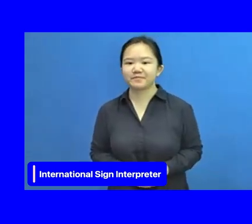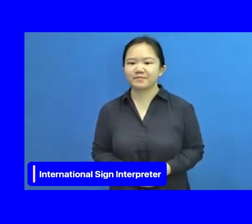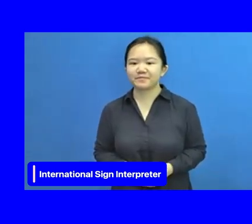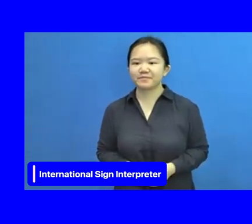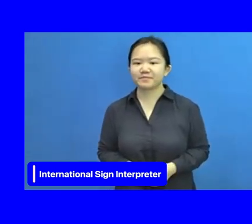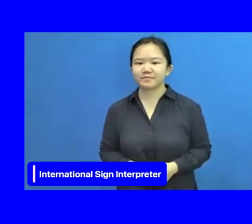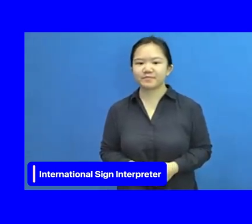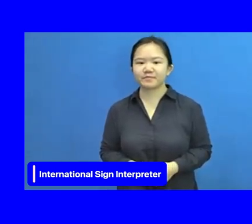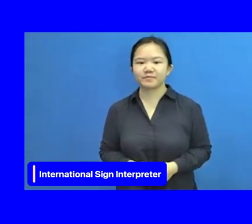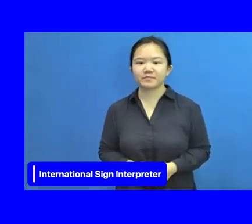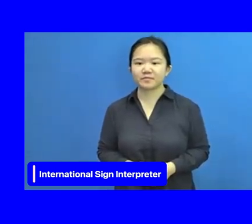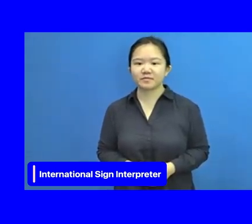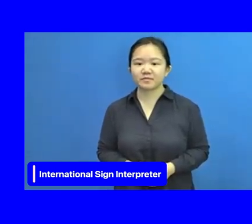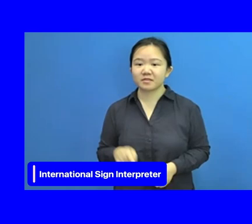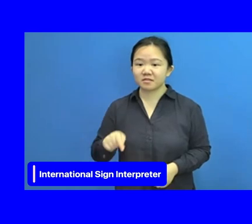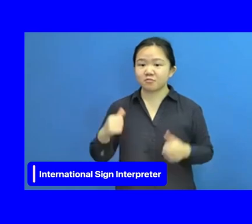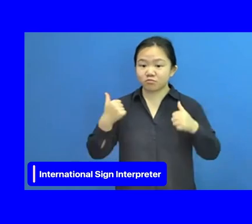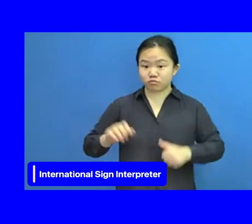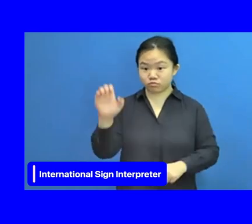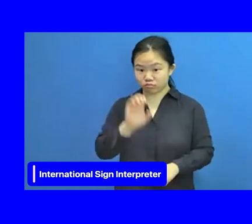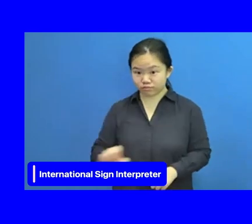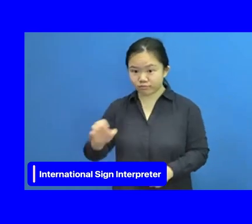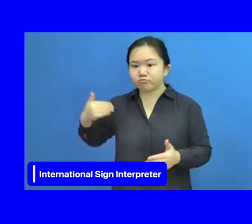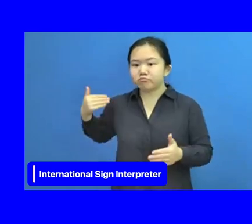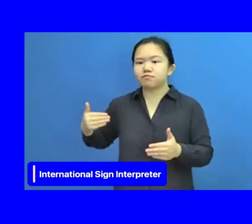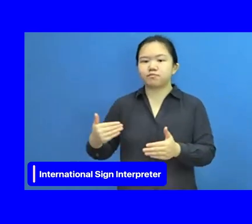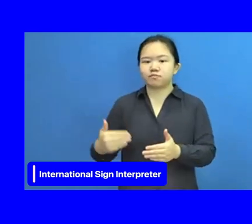and we see our collaboration in Perform Europe